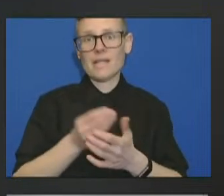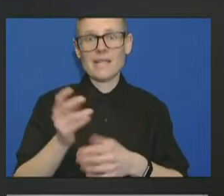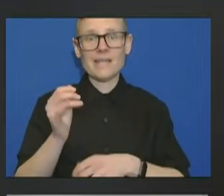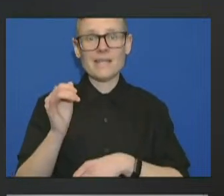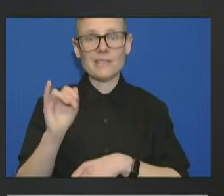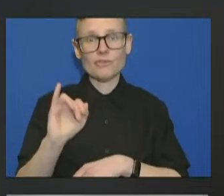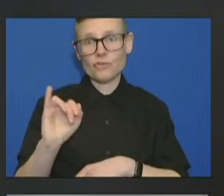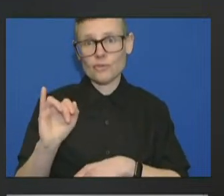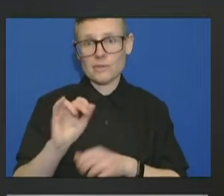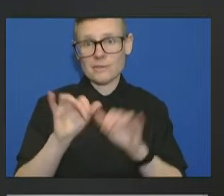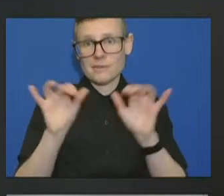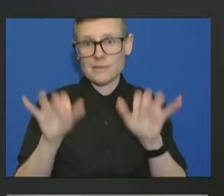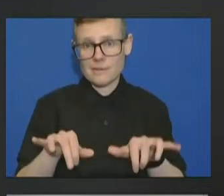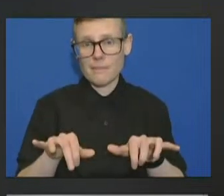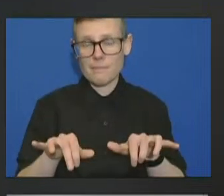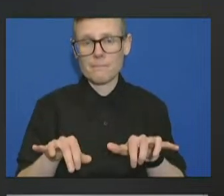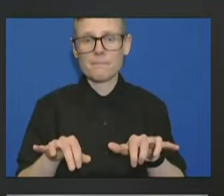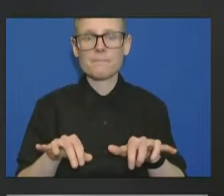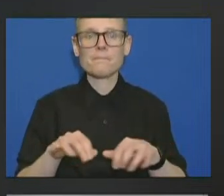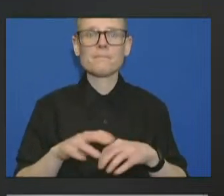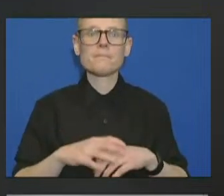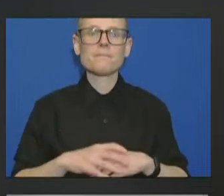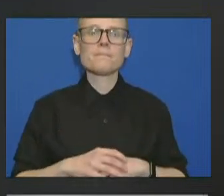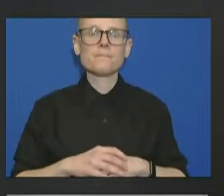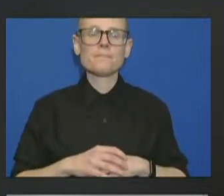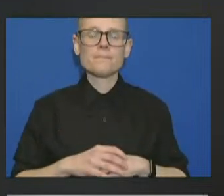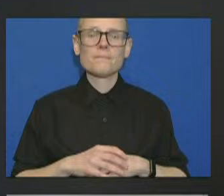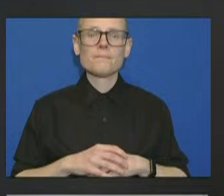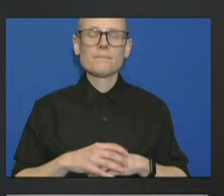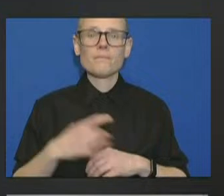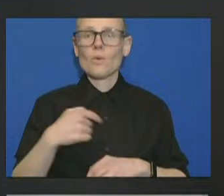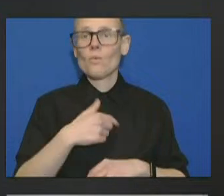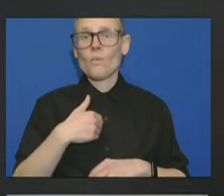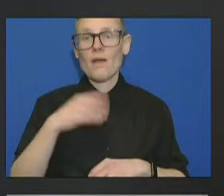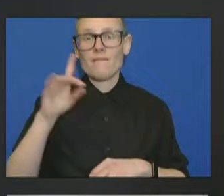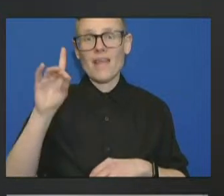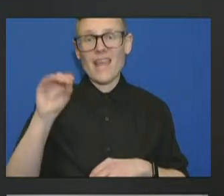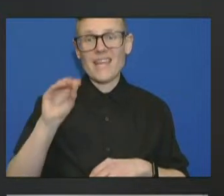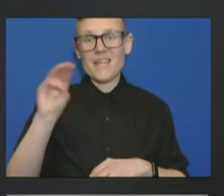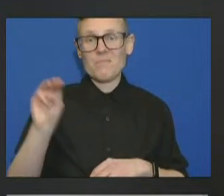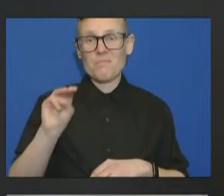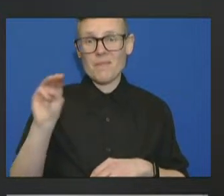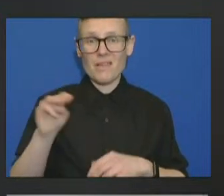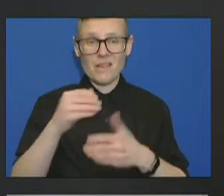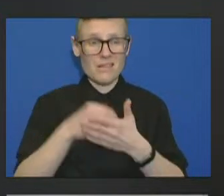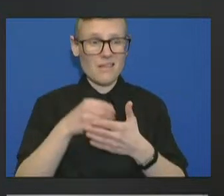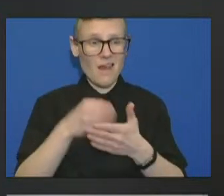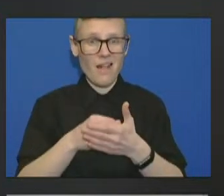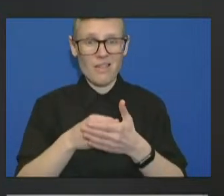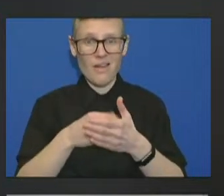employee benefits plan. We are a